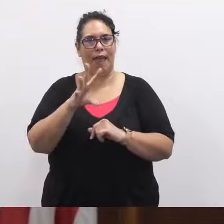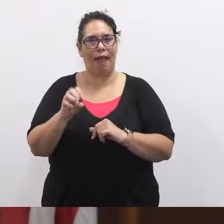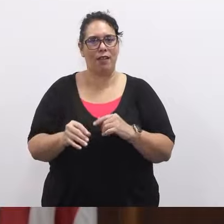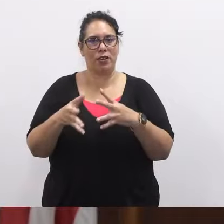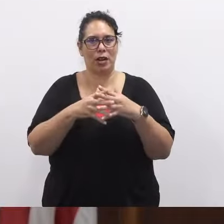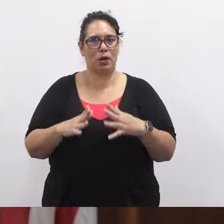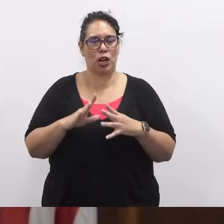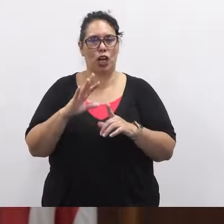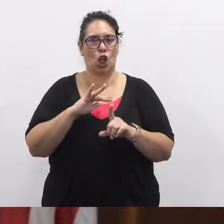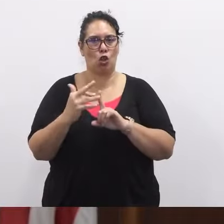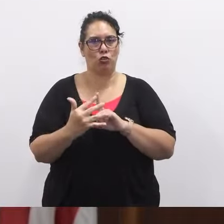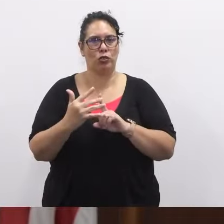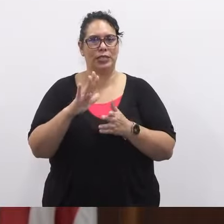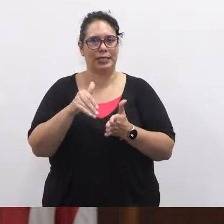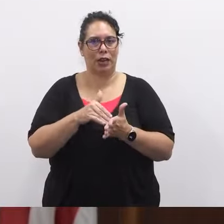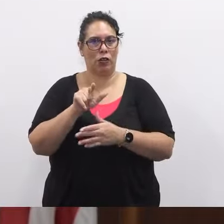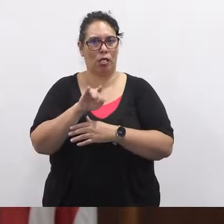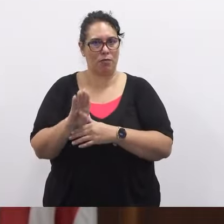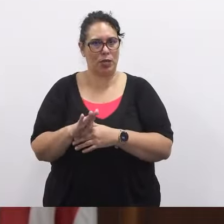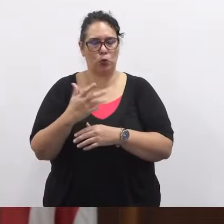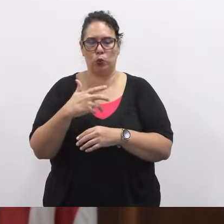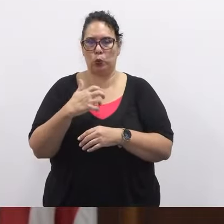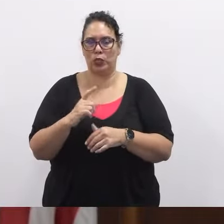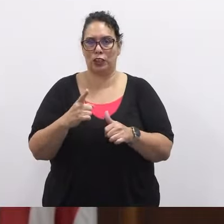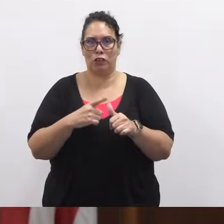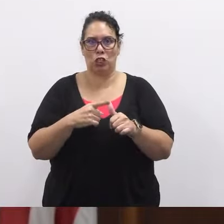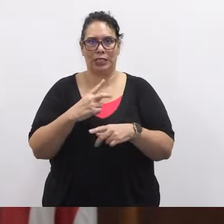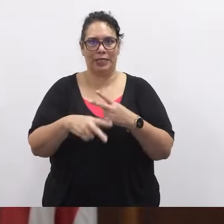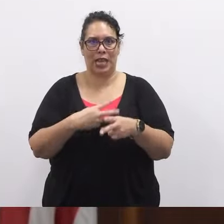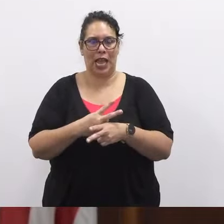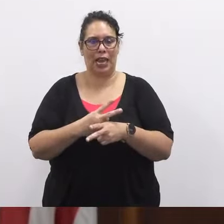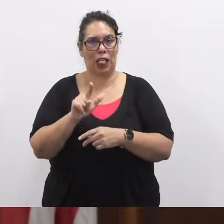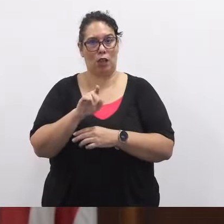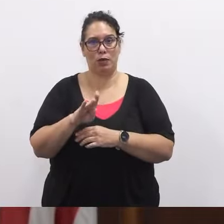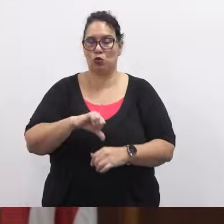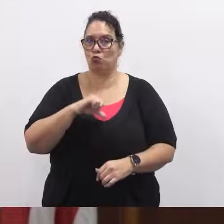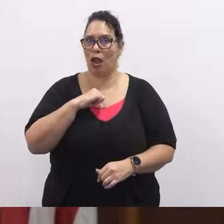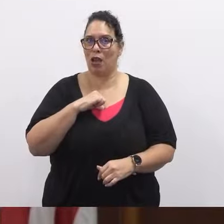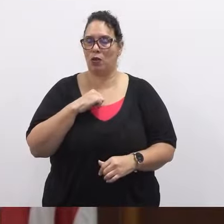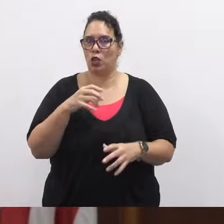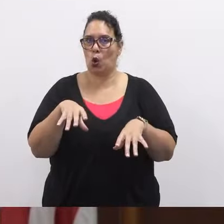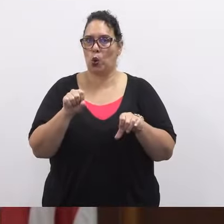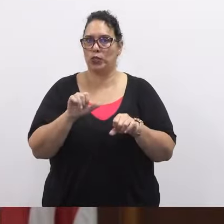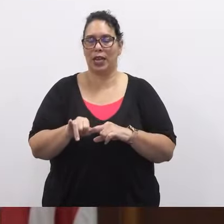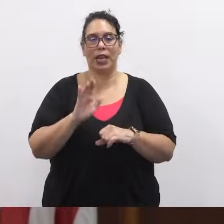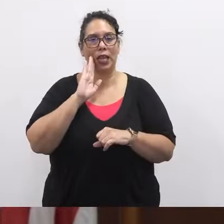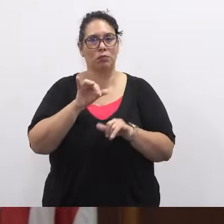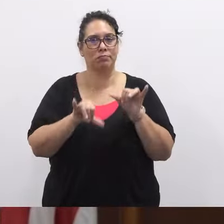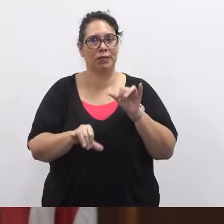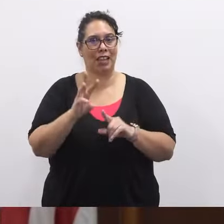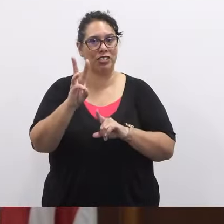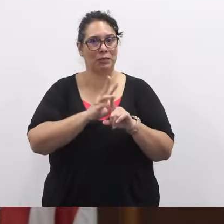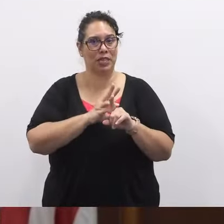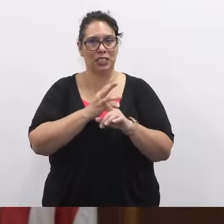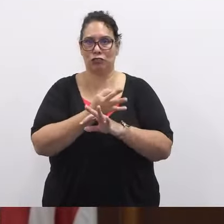It's one of the first of its kind, and Long Beach is really proud to host it. It will be there for six months. It is free of charge,